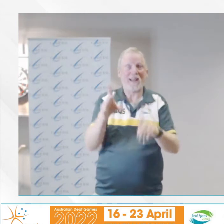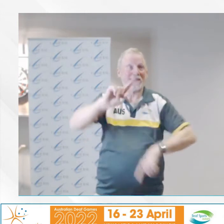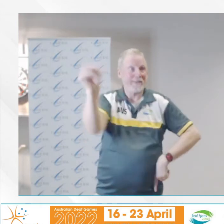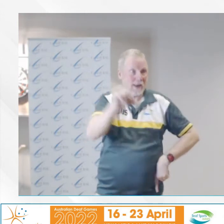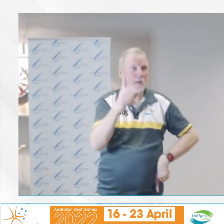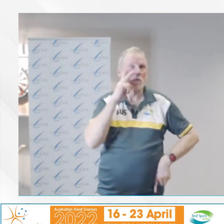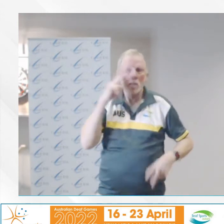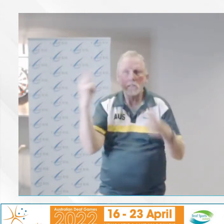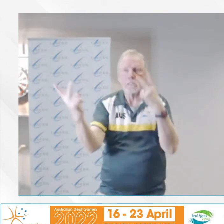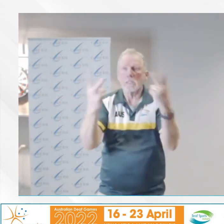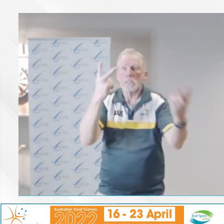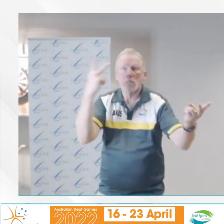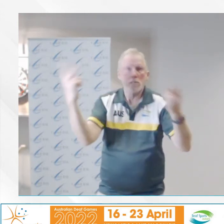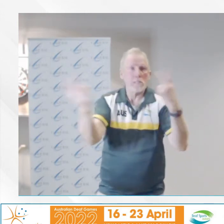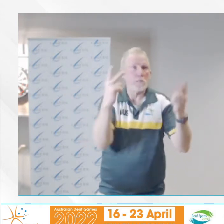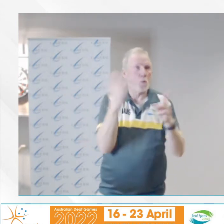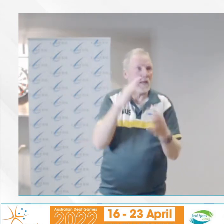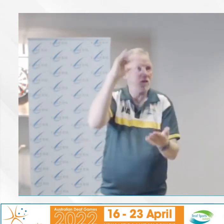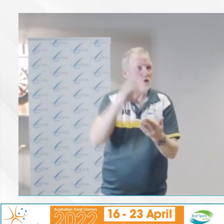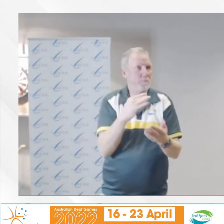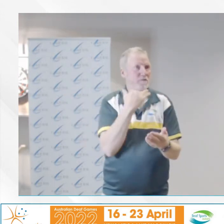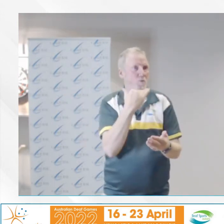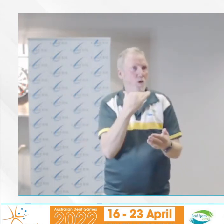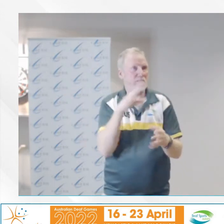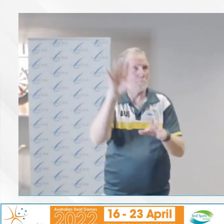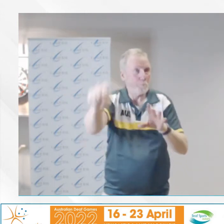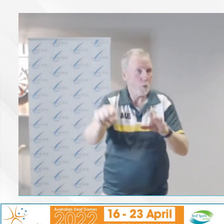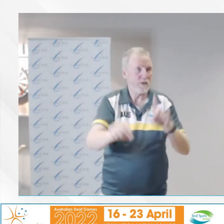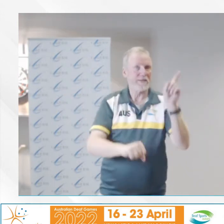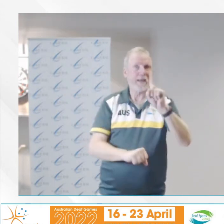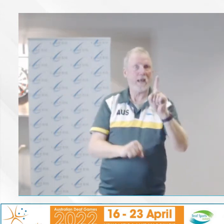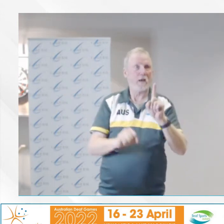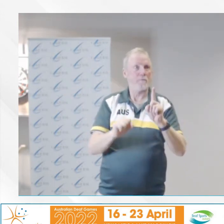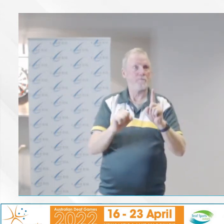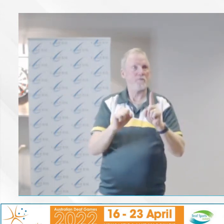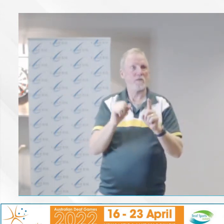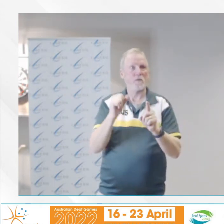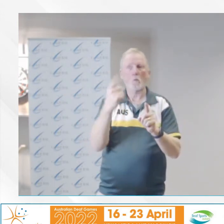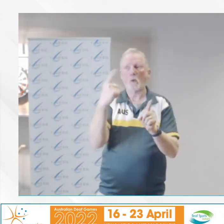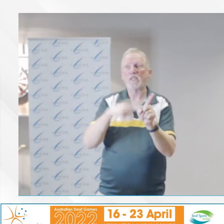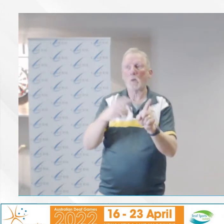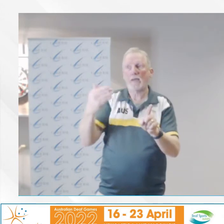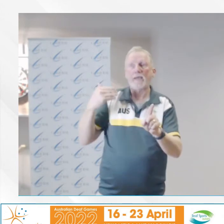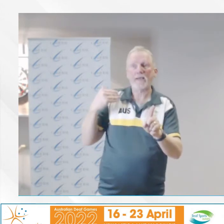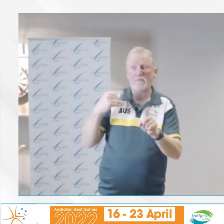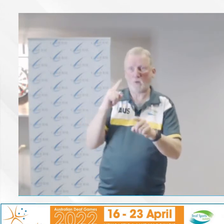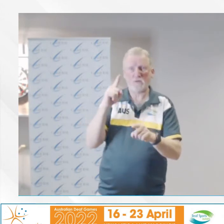so that's why i suggested that you start working asap and trying to walk some accommodation now